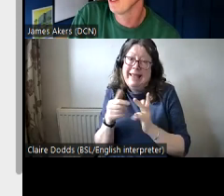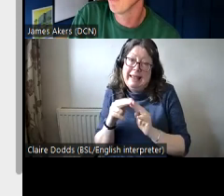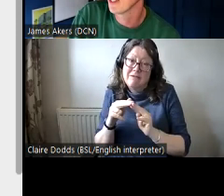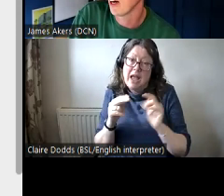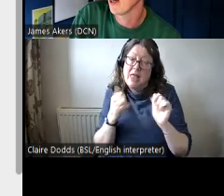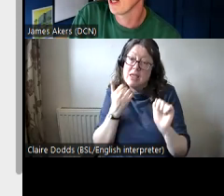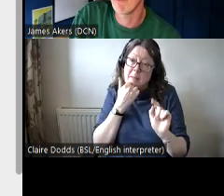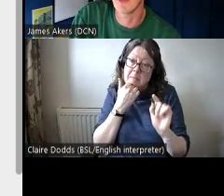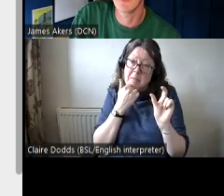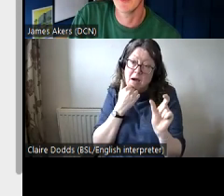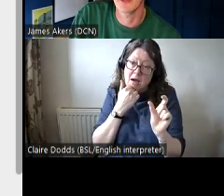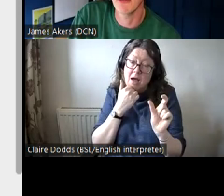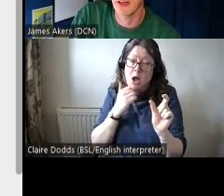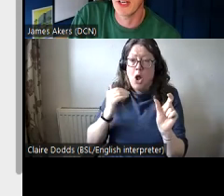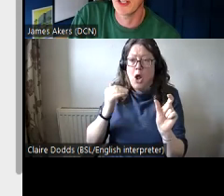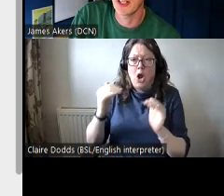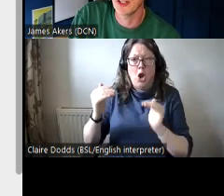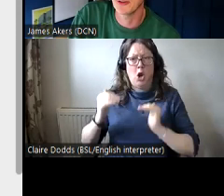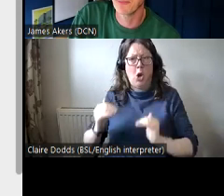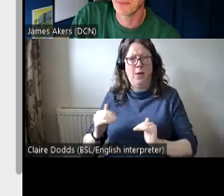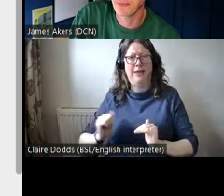If it's higher, there might be a configuration issue.